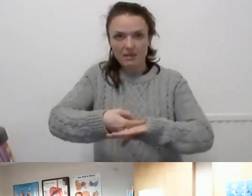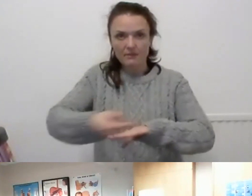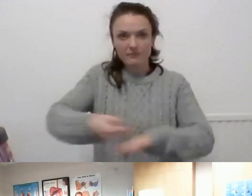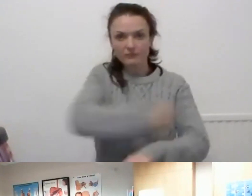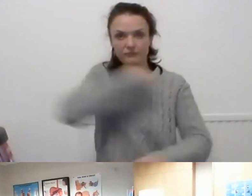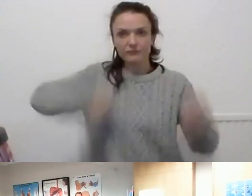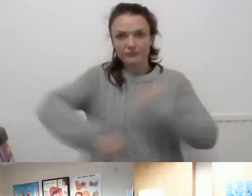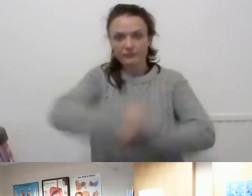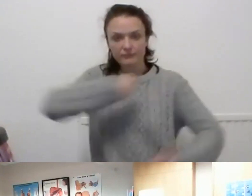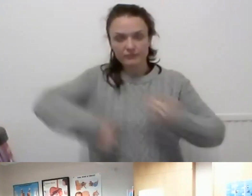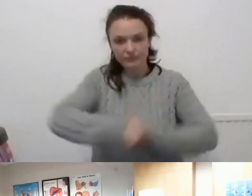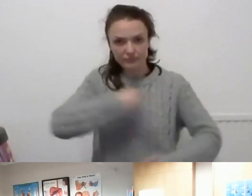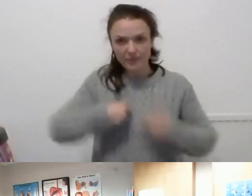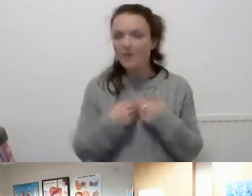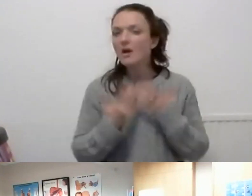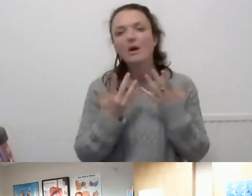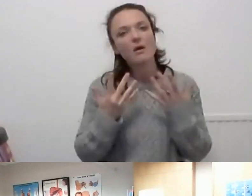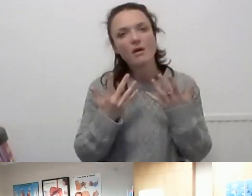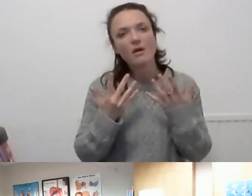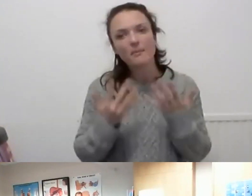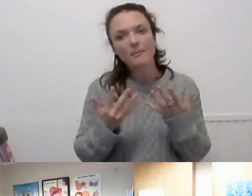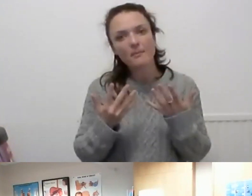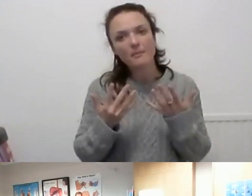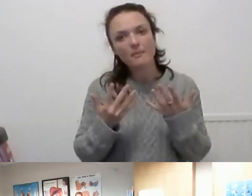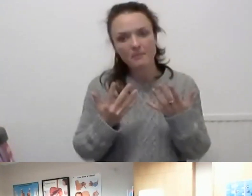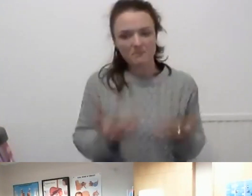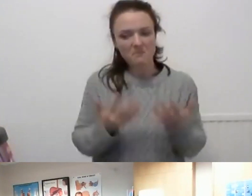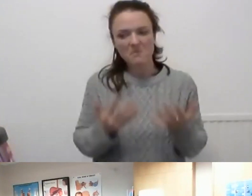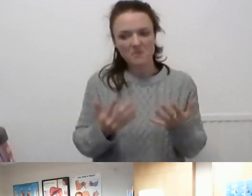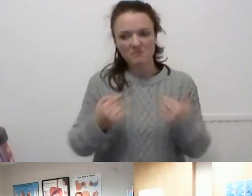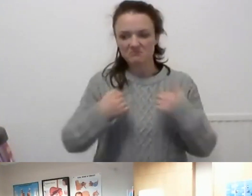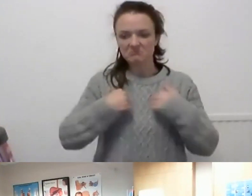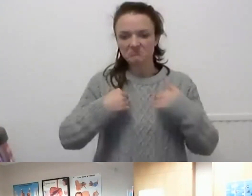And but at the moment, there's as far as I'm aware and you know, hopefully confirm this,